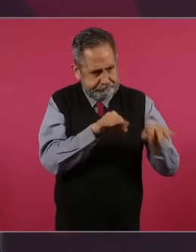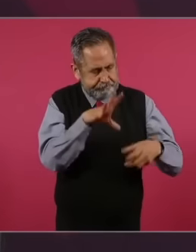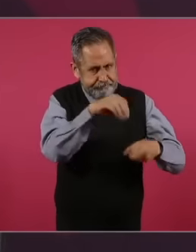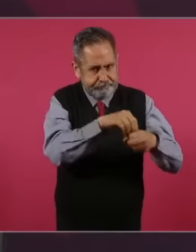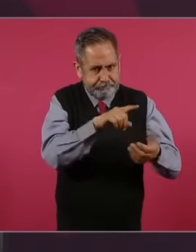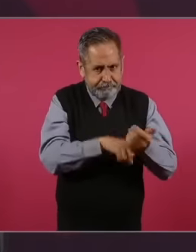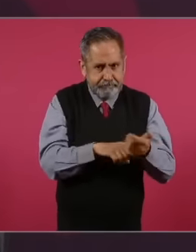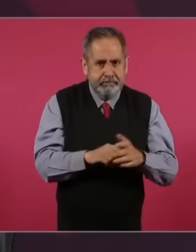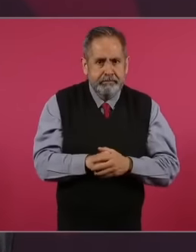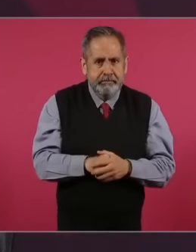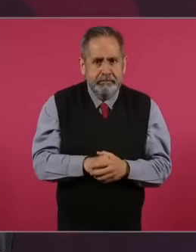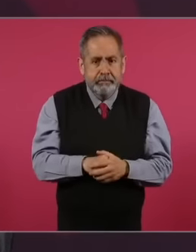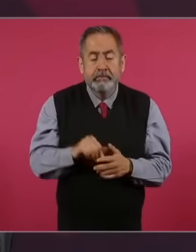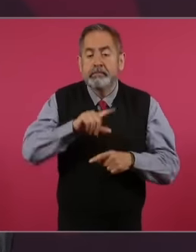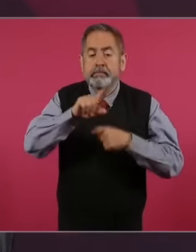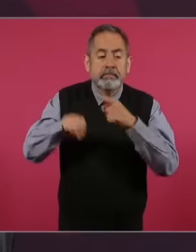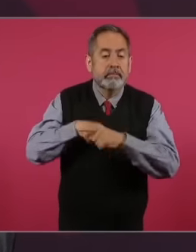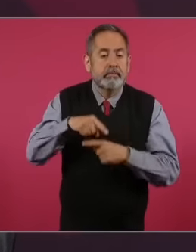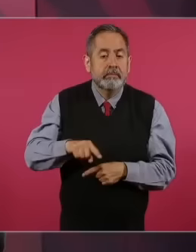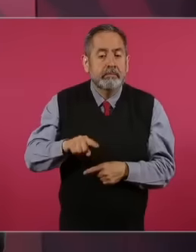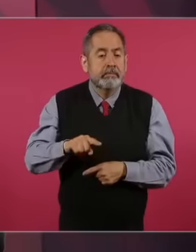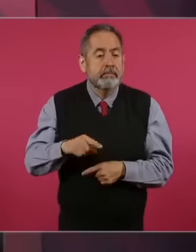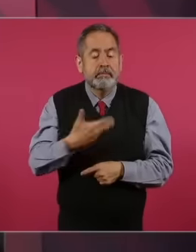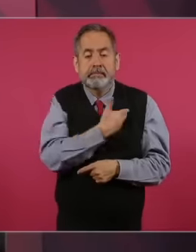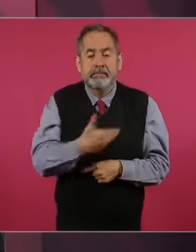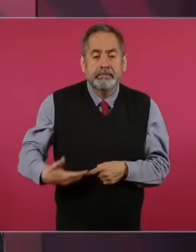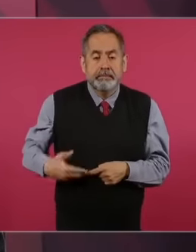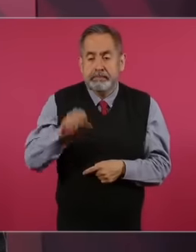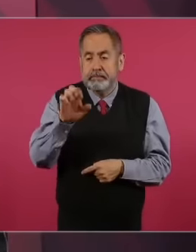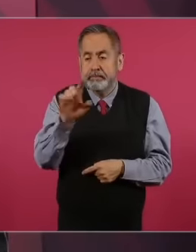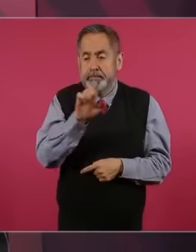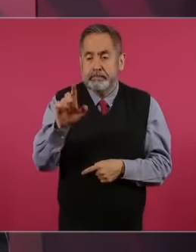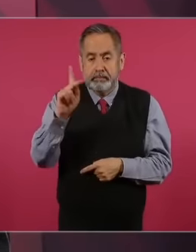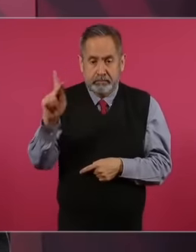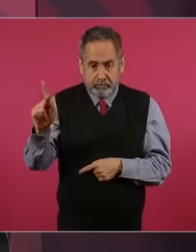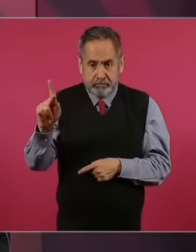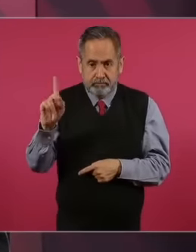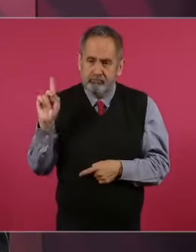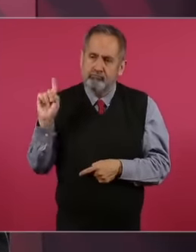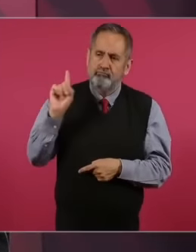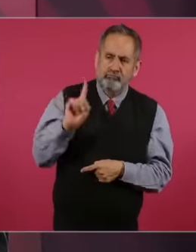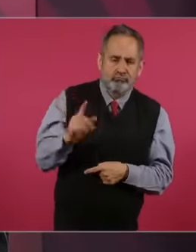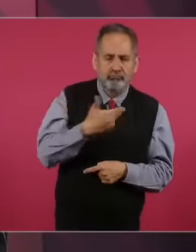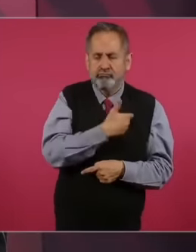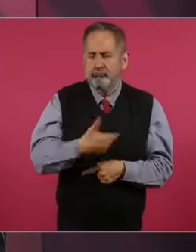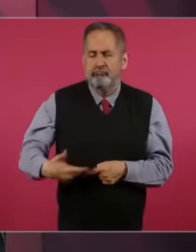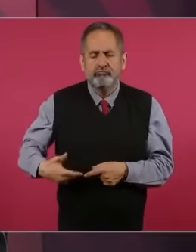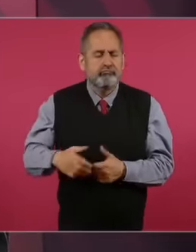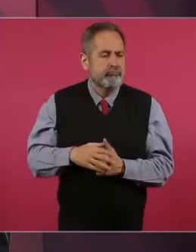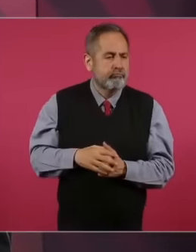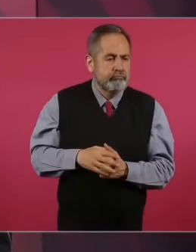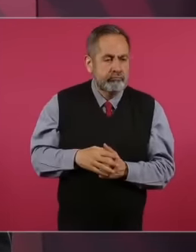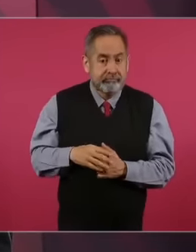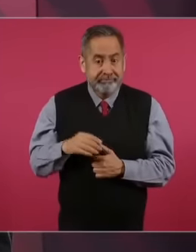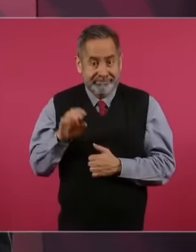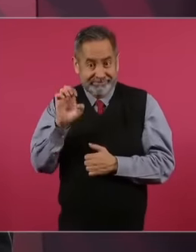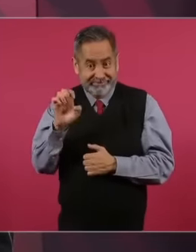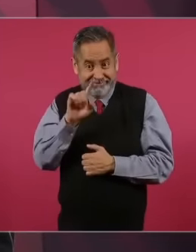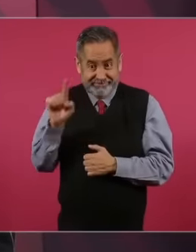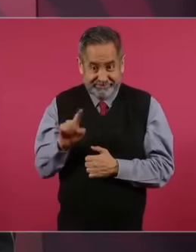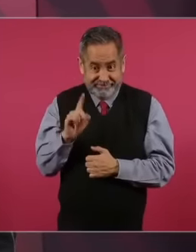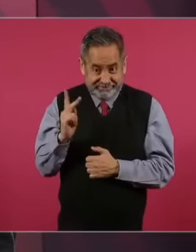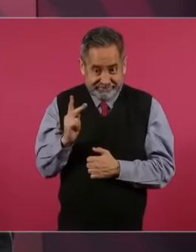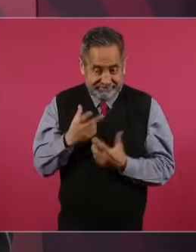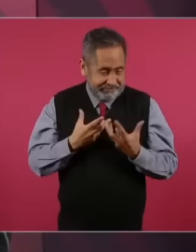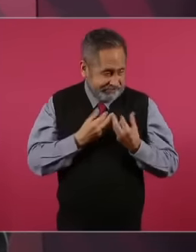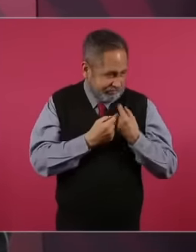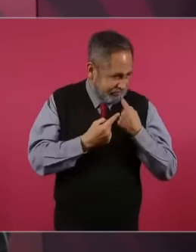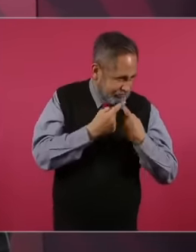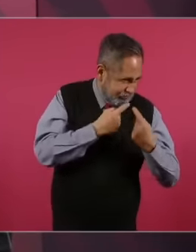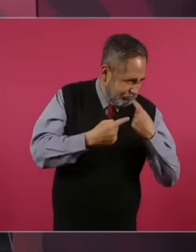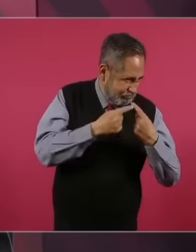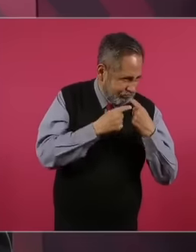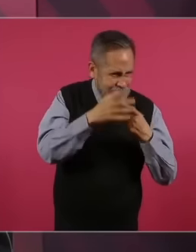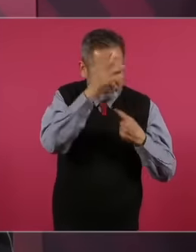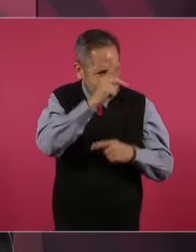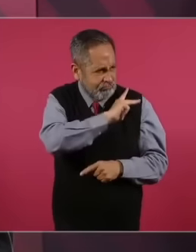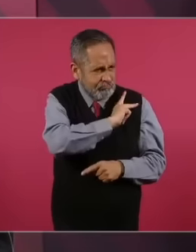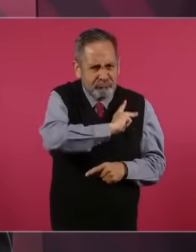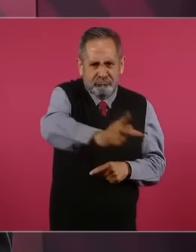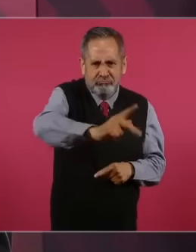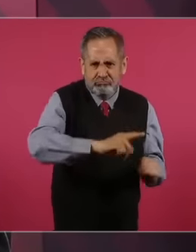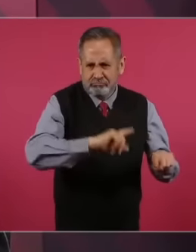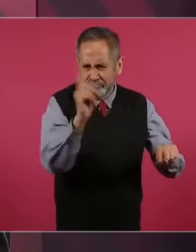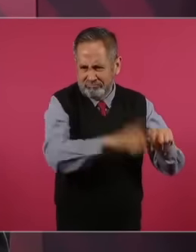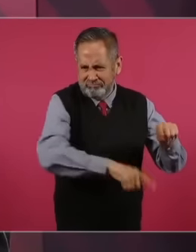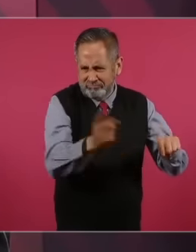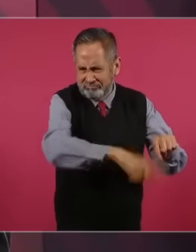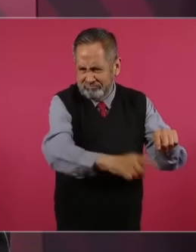Cedillo and by agreement All the ministers remove them